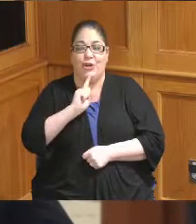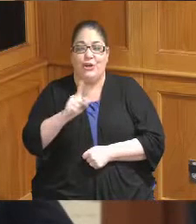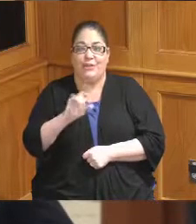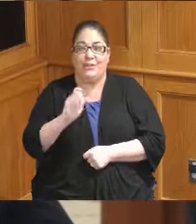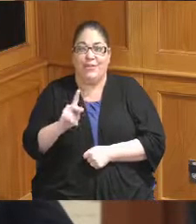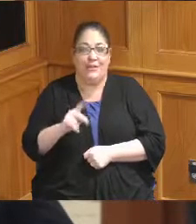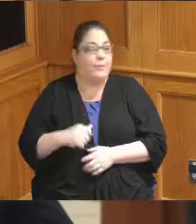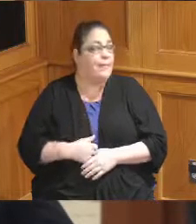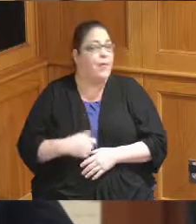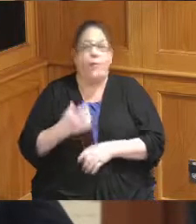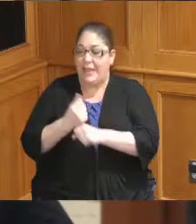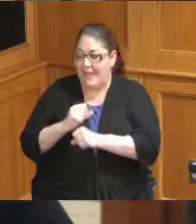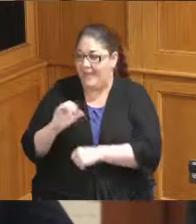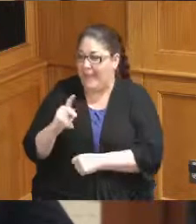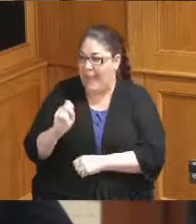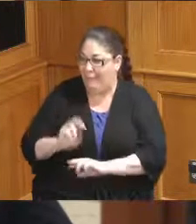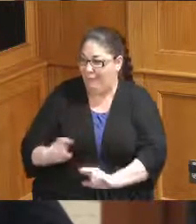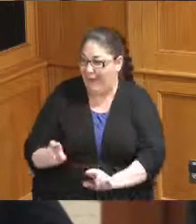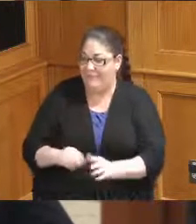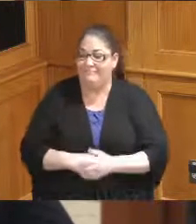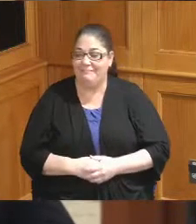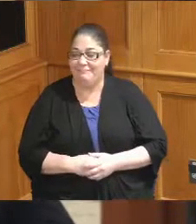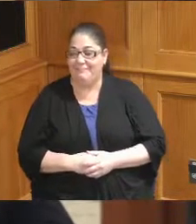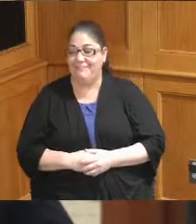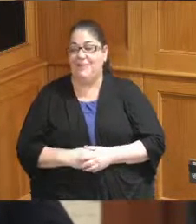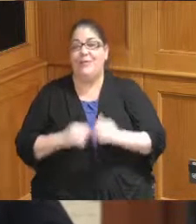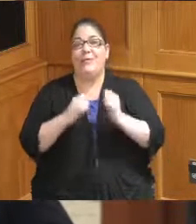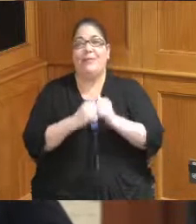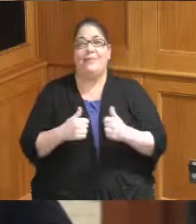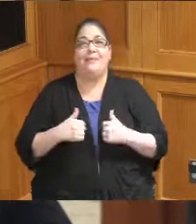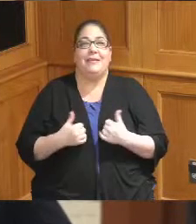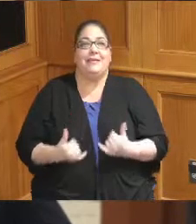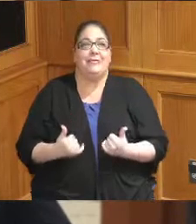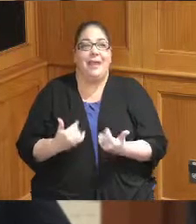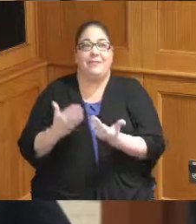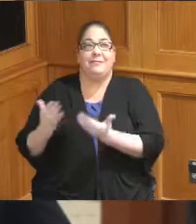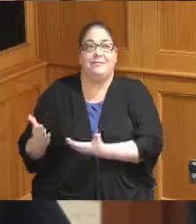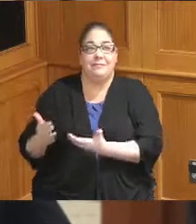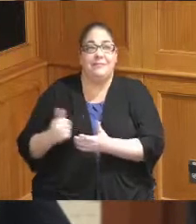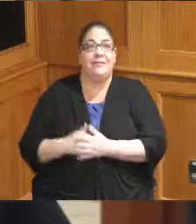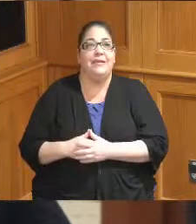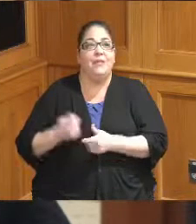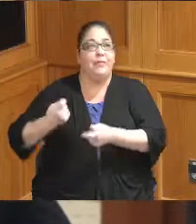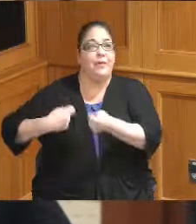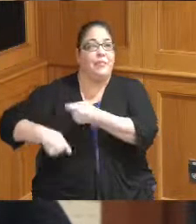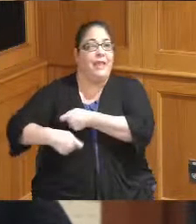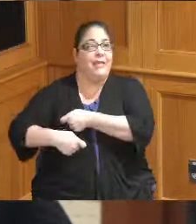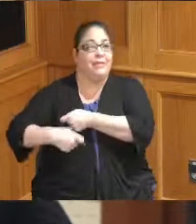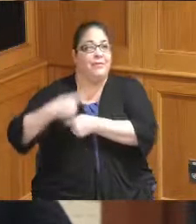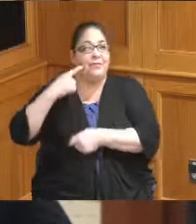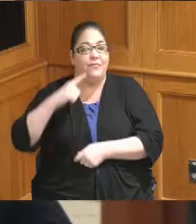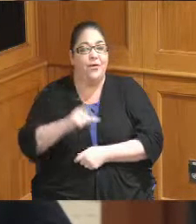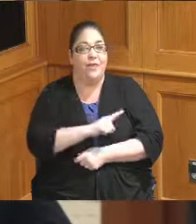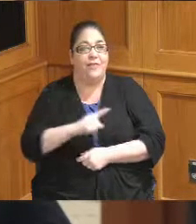the cake ready and with me today is my replacement for as legislation supervisor